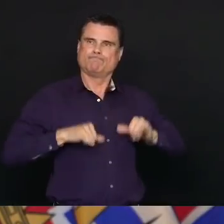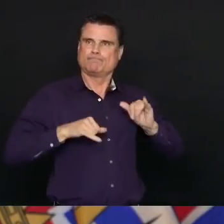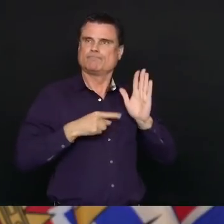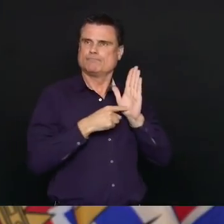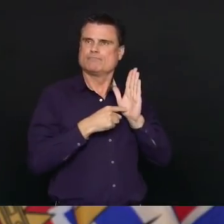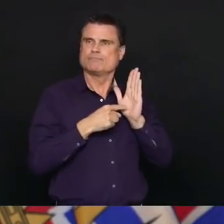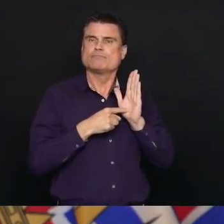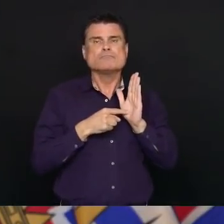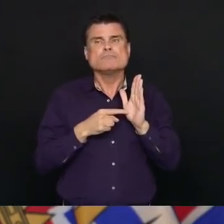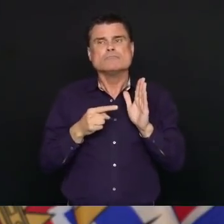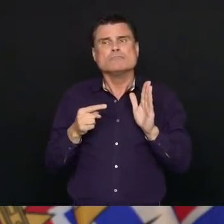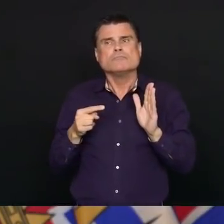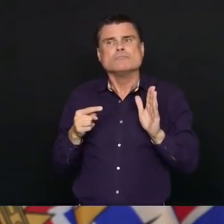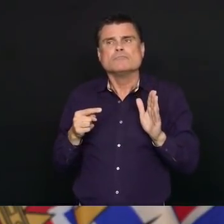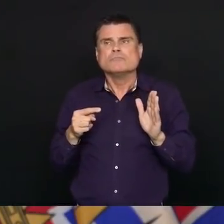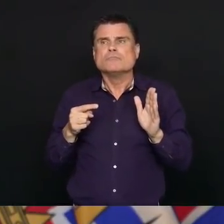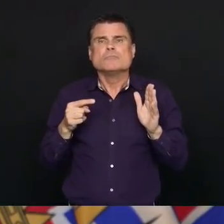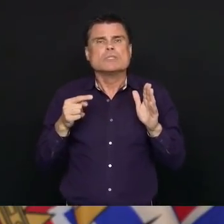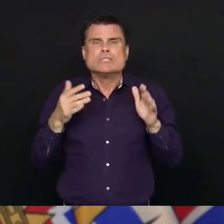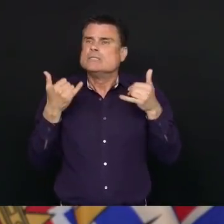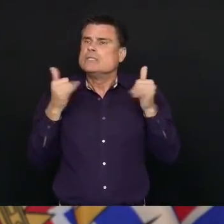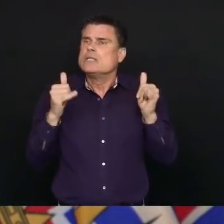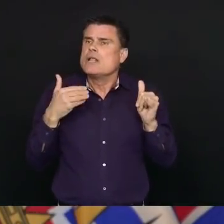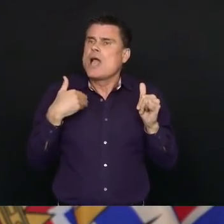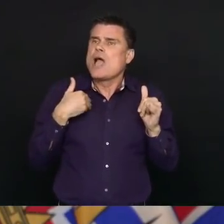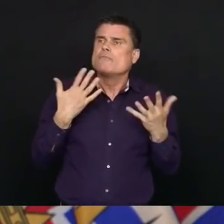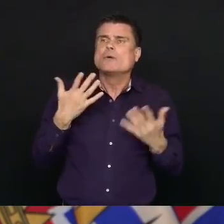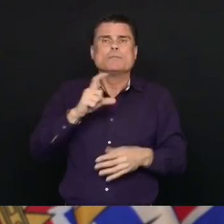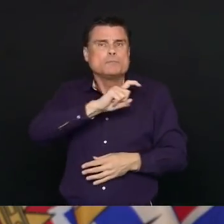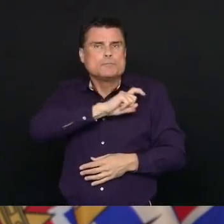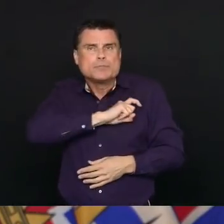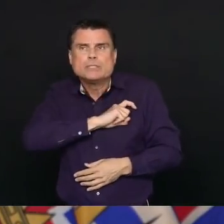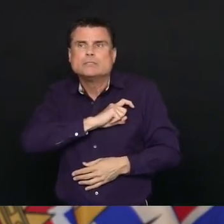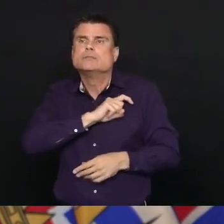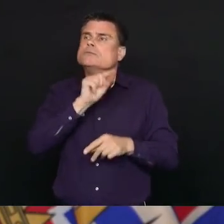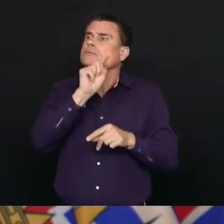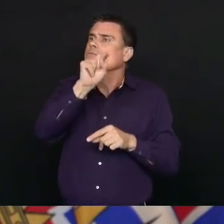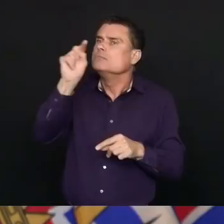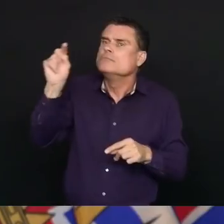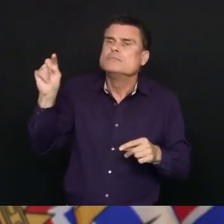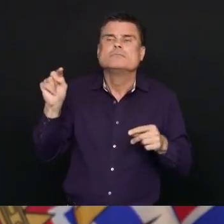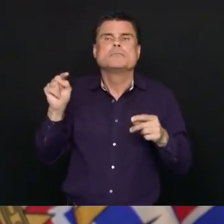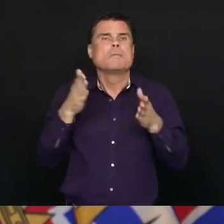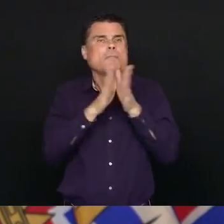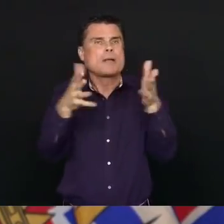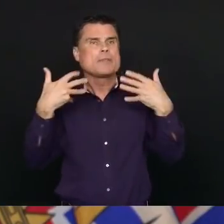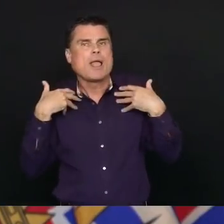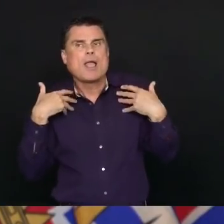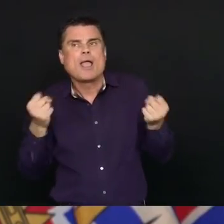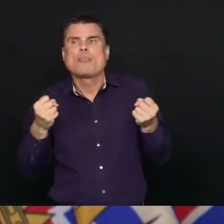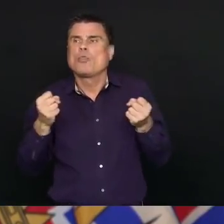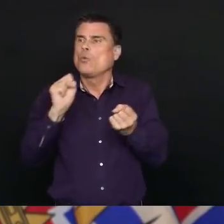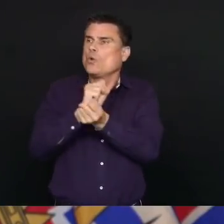that all of the other important measures are in place in our communities during the long weekend.